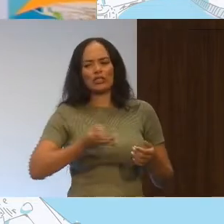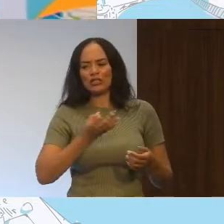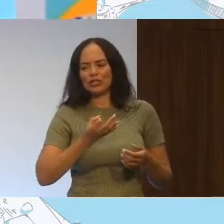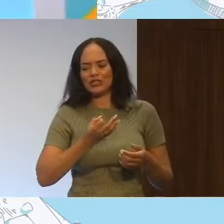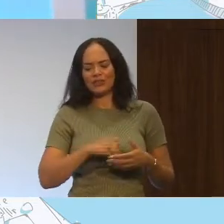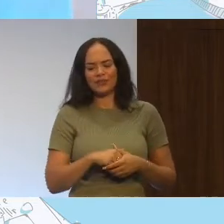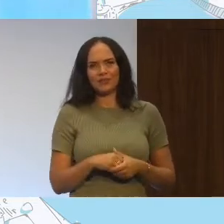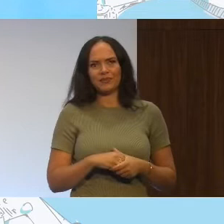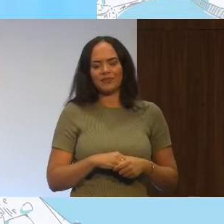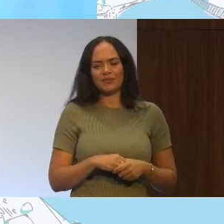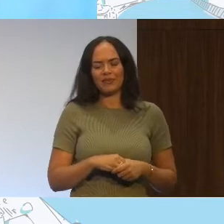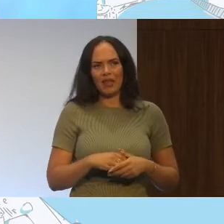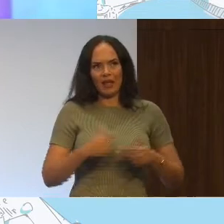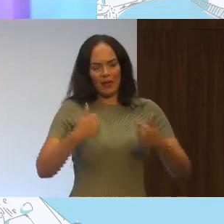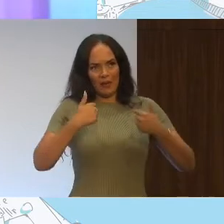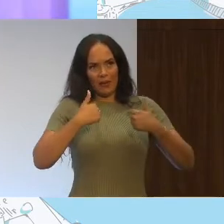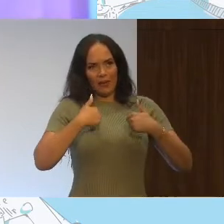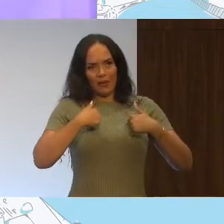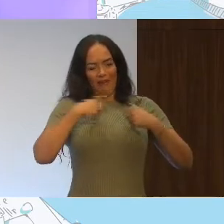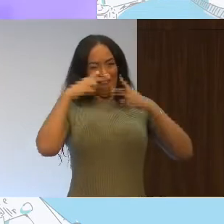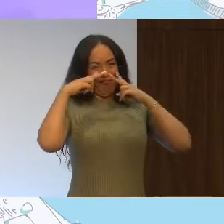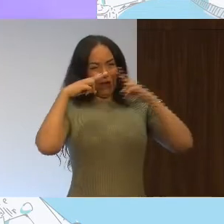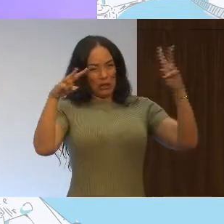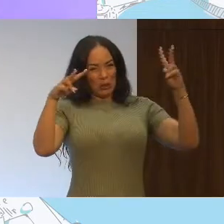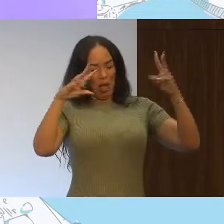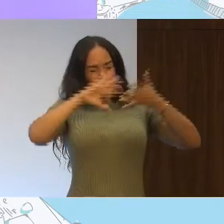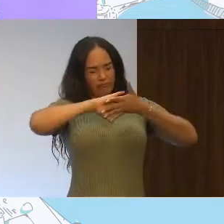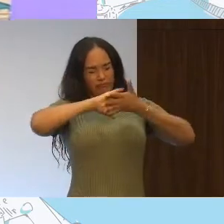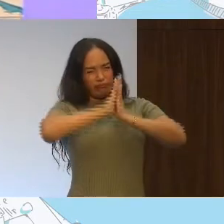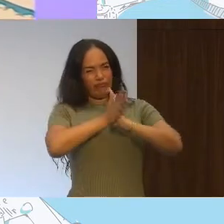I have lots of visual disturbances all the time, even if I don't have a full blown migraine.